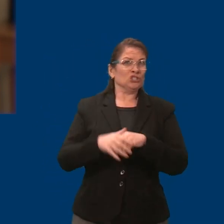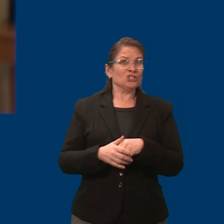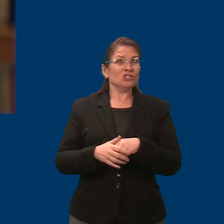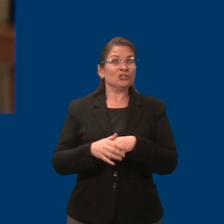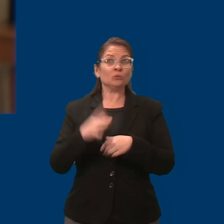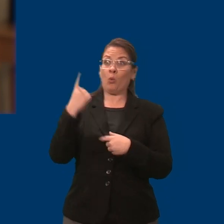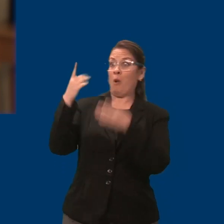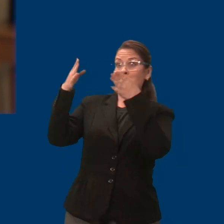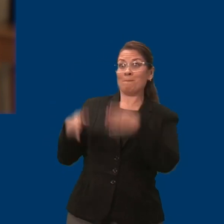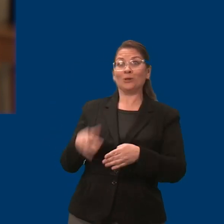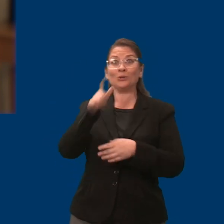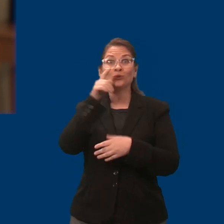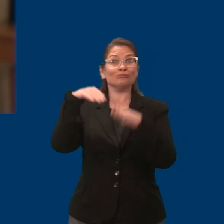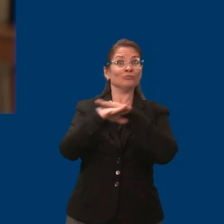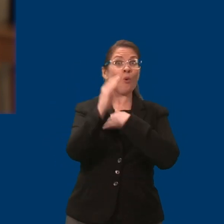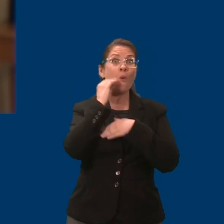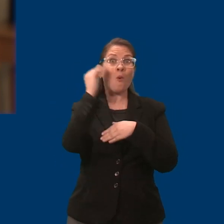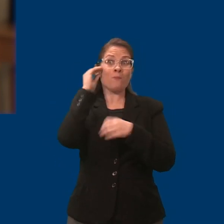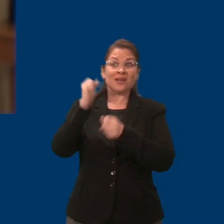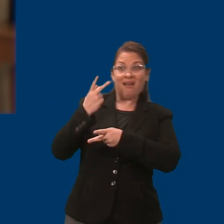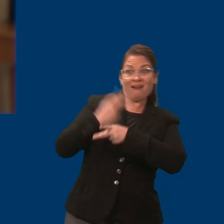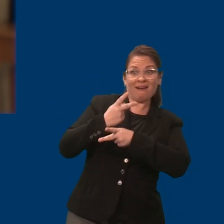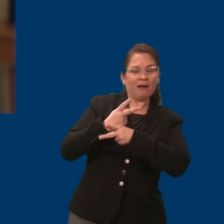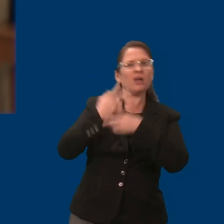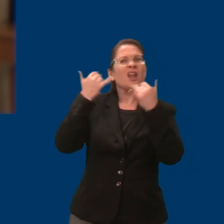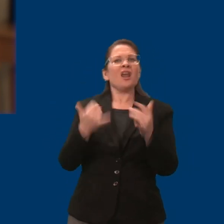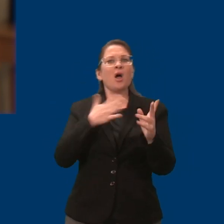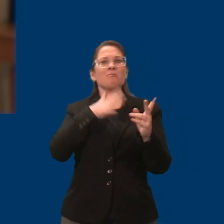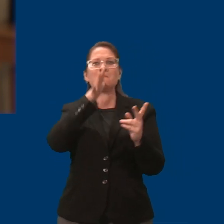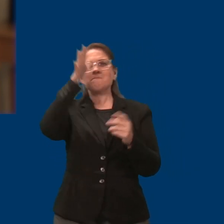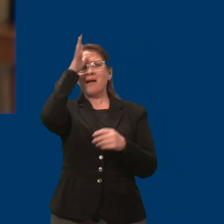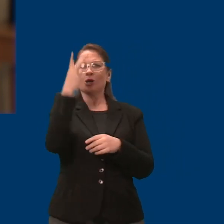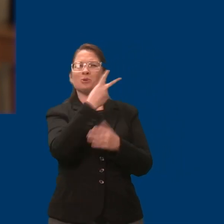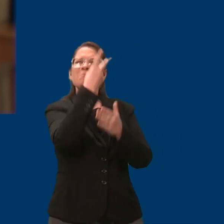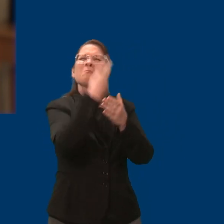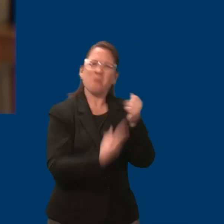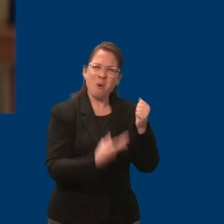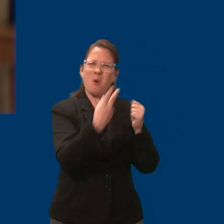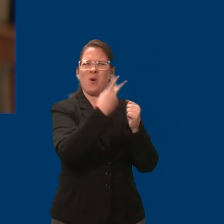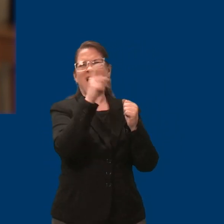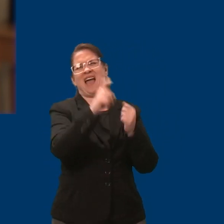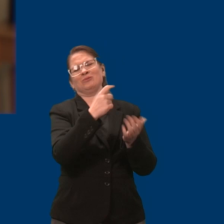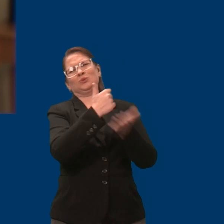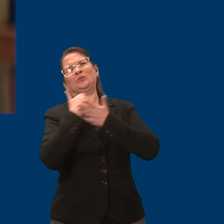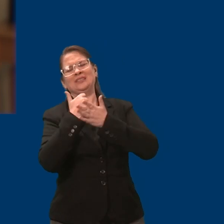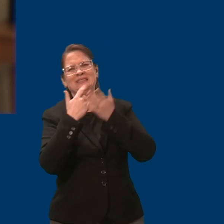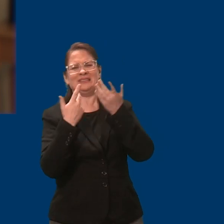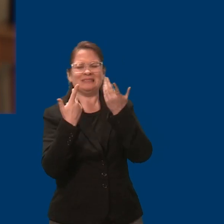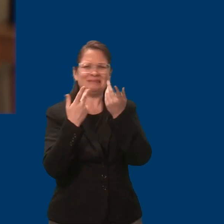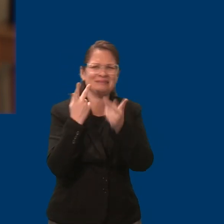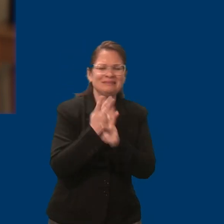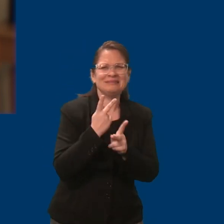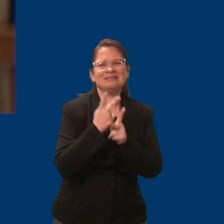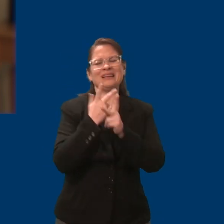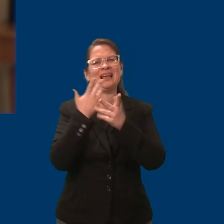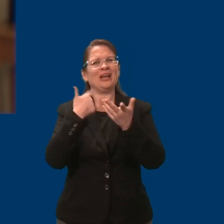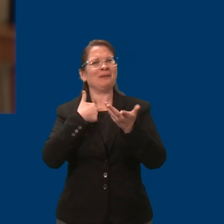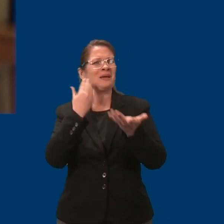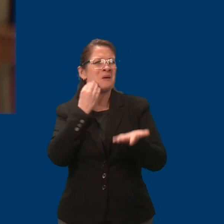together to accomplish. This has left me increasingly concerned about their and my safety, as well as what the future